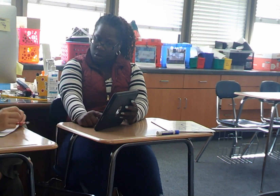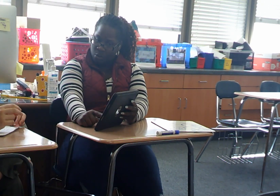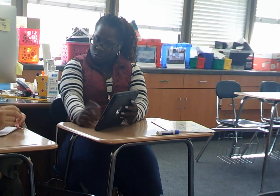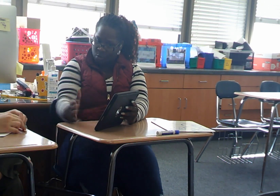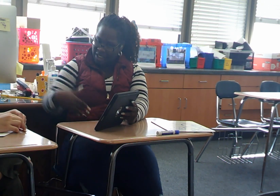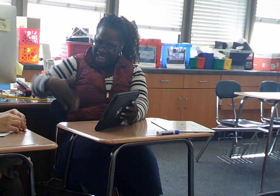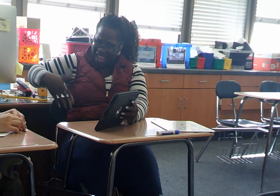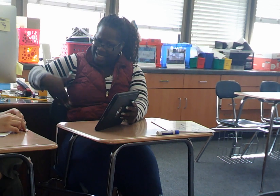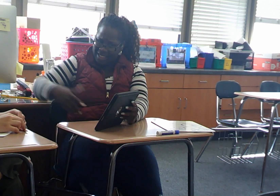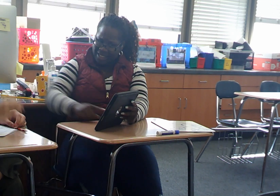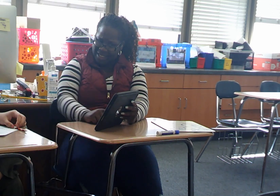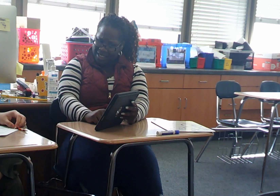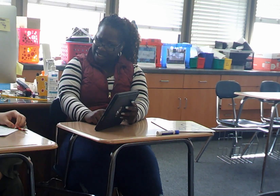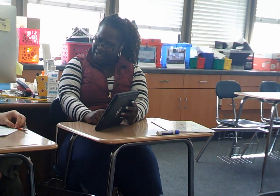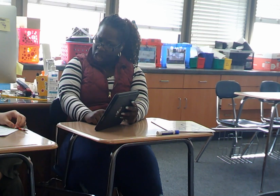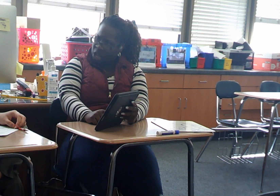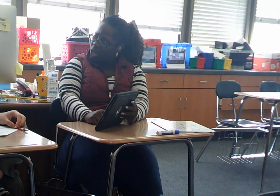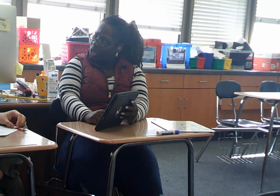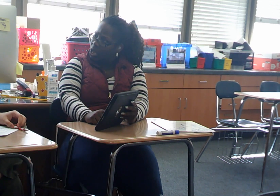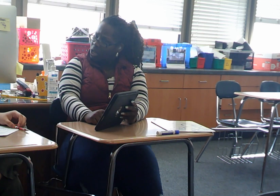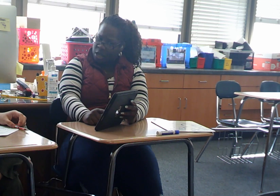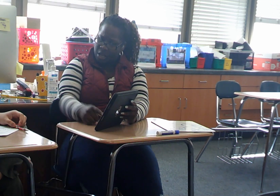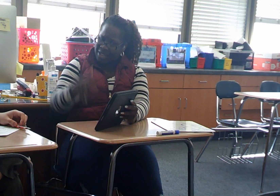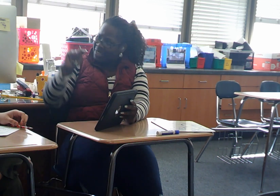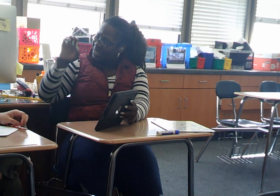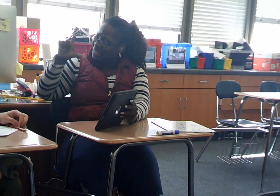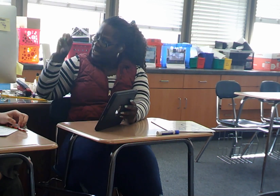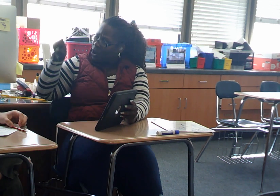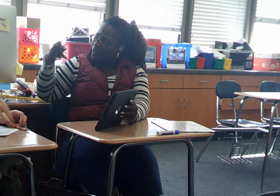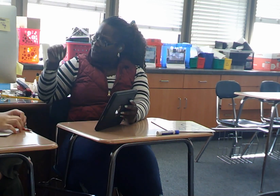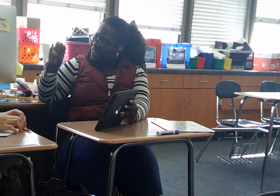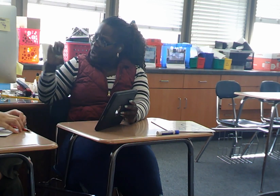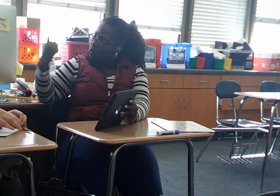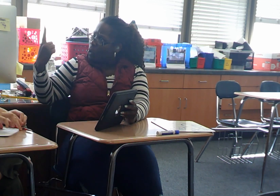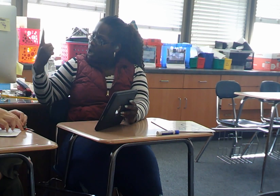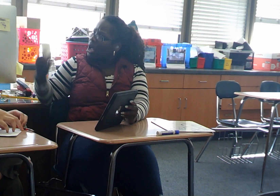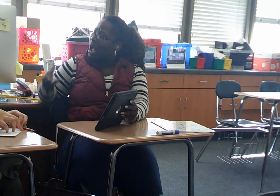Not yet. Look, Telophase one.